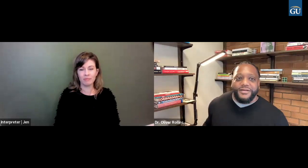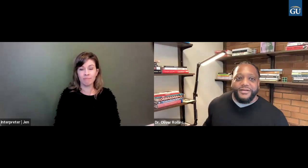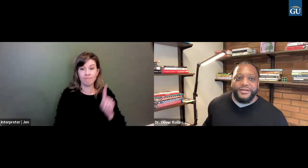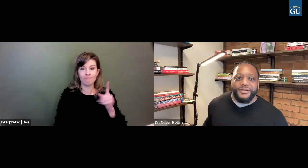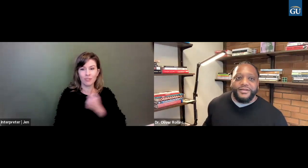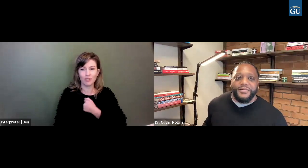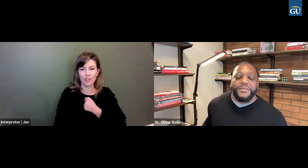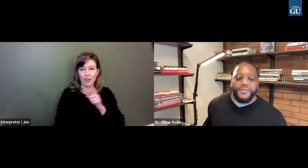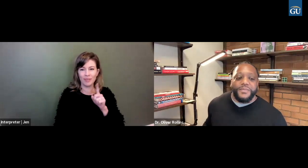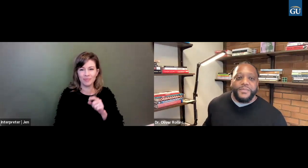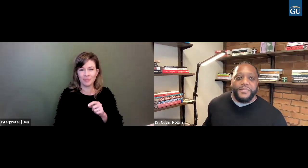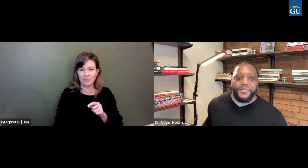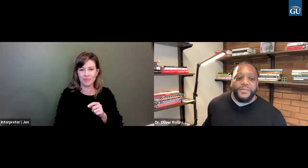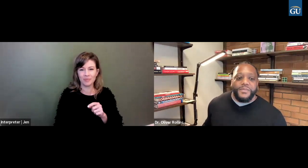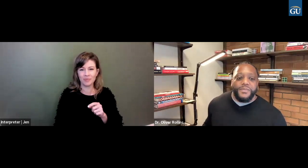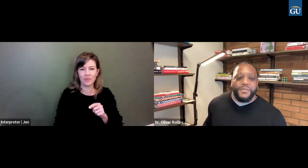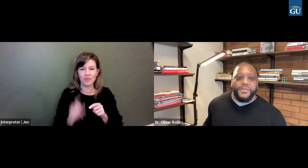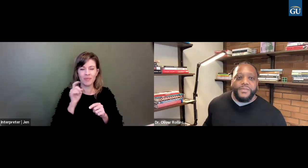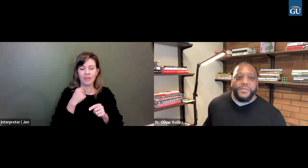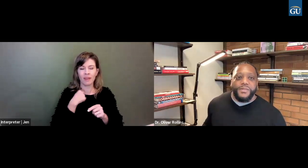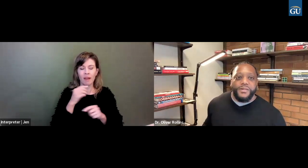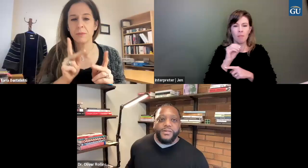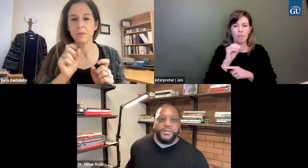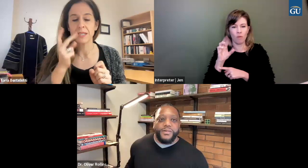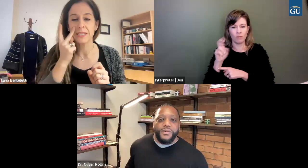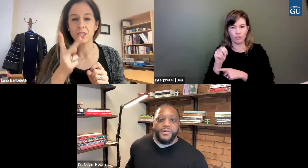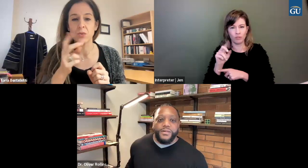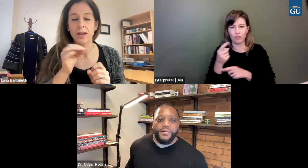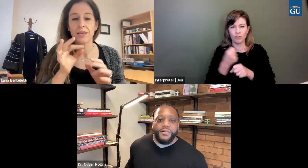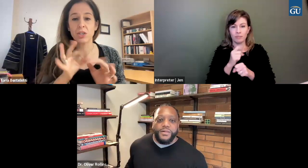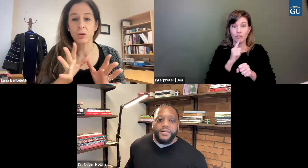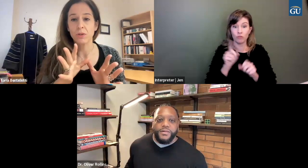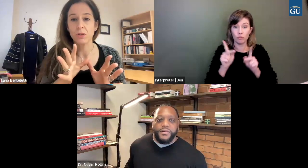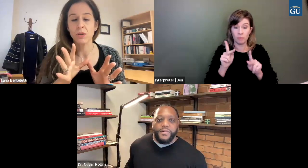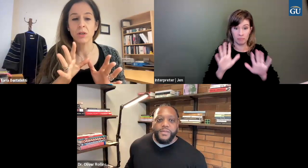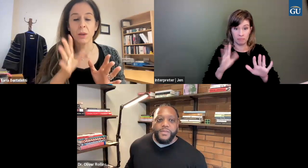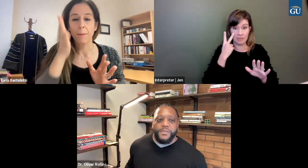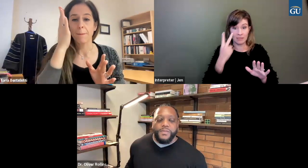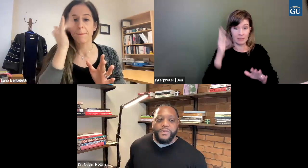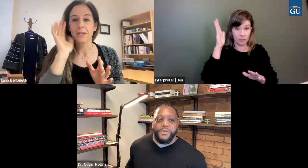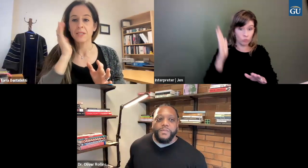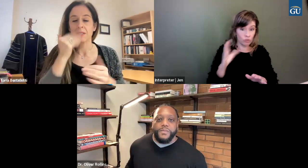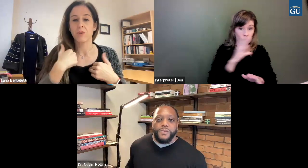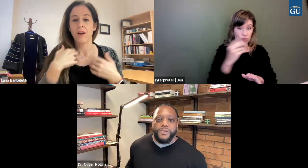» ILARIA BERTELETTI: I'm sorry , I want to make sure people can see you and interpreter